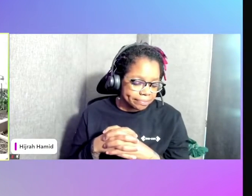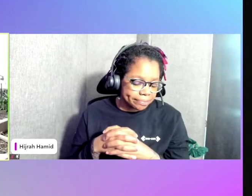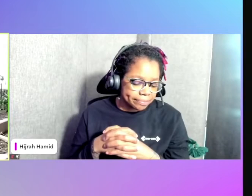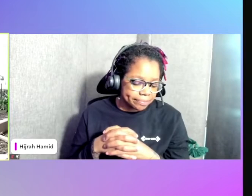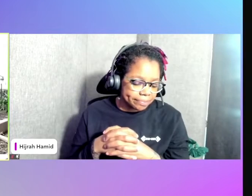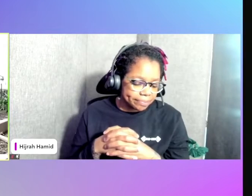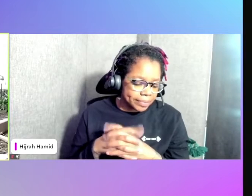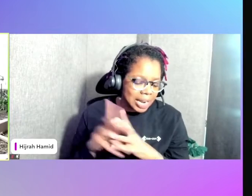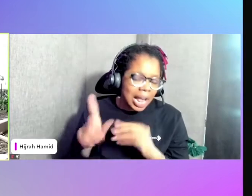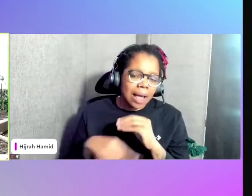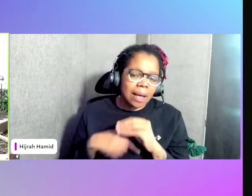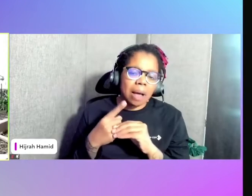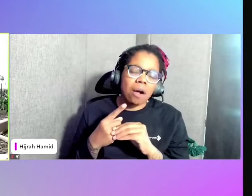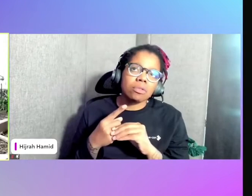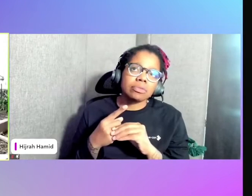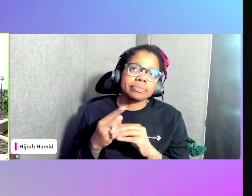more designers here. The last